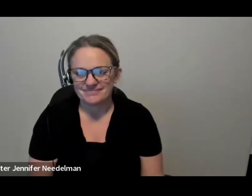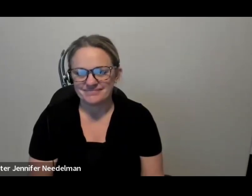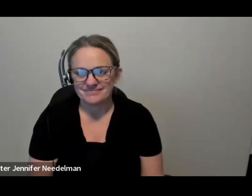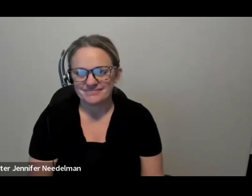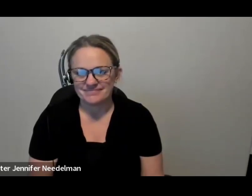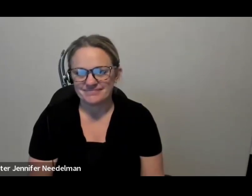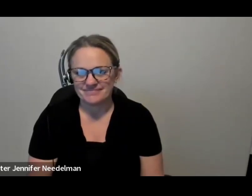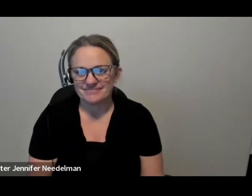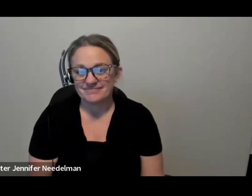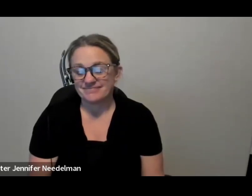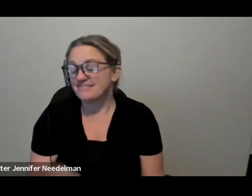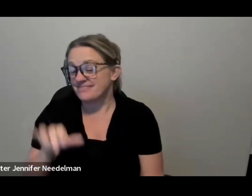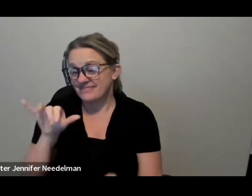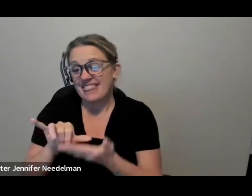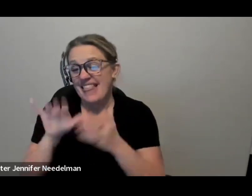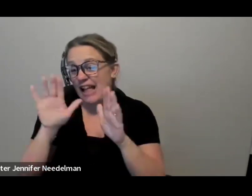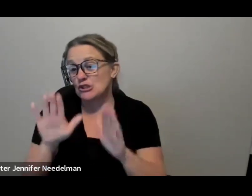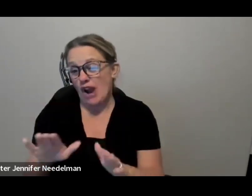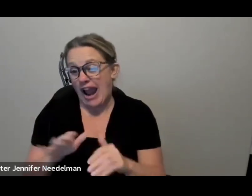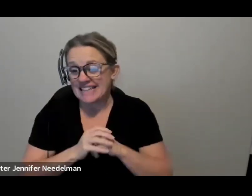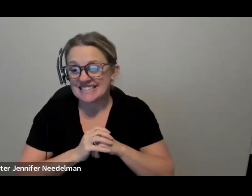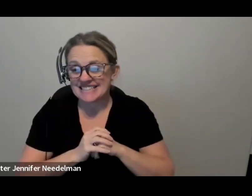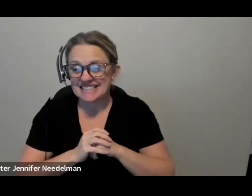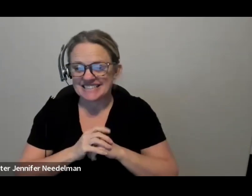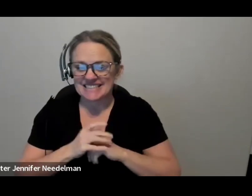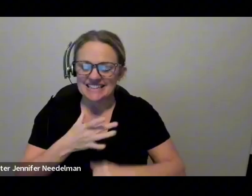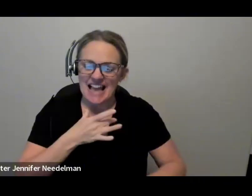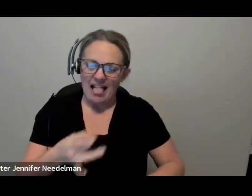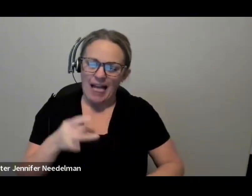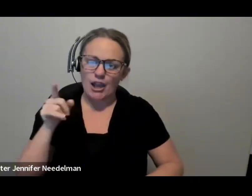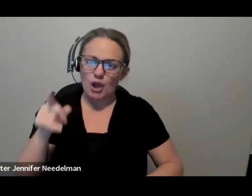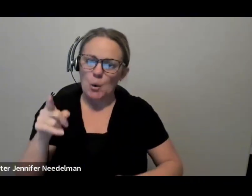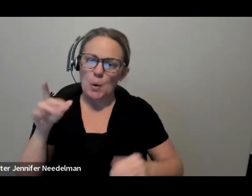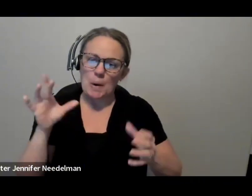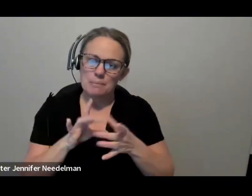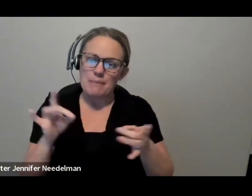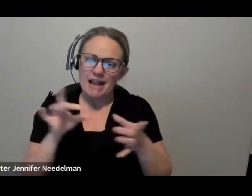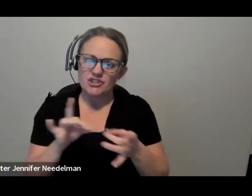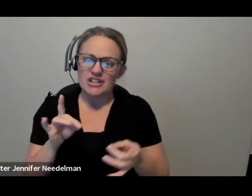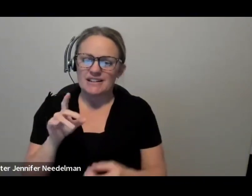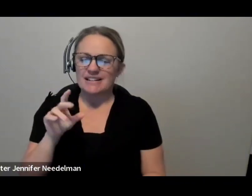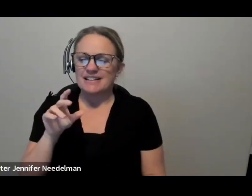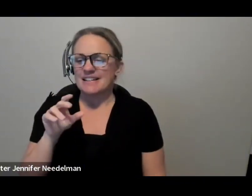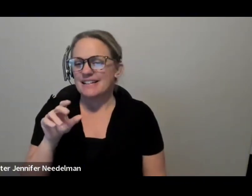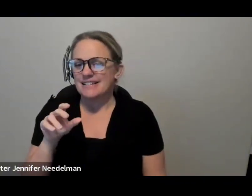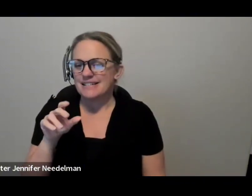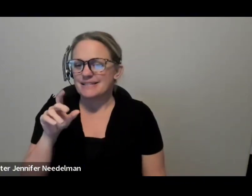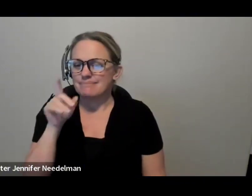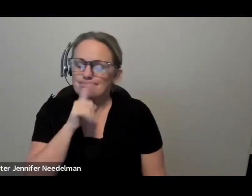That that is great. That is great. And, and I I, I like that you mentioned imposter syndrome. 'cause I think that's something